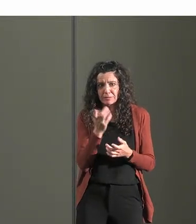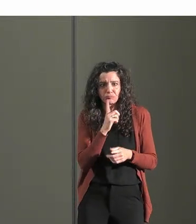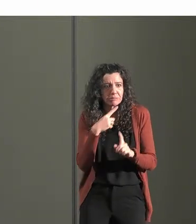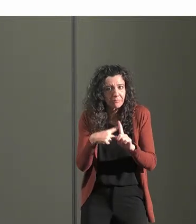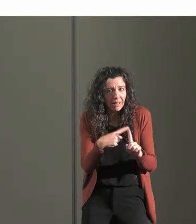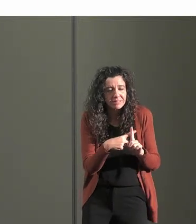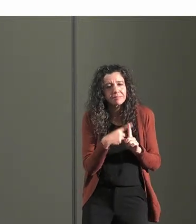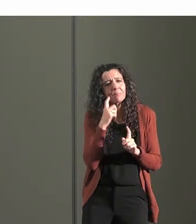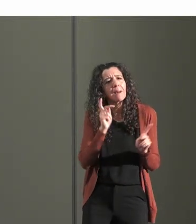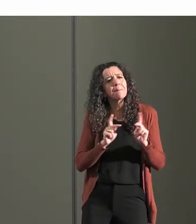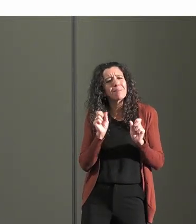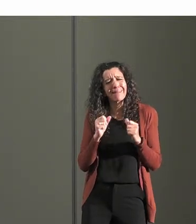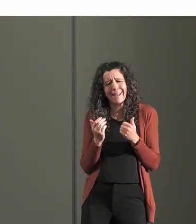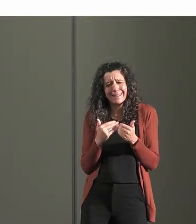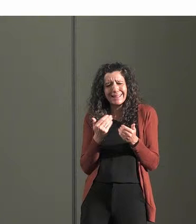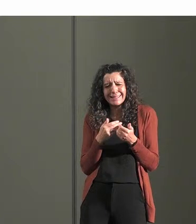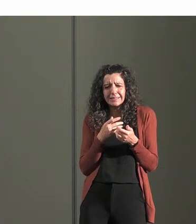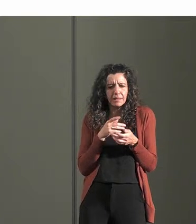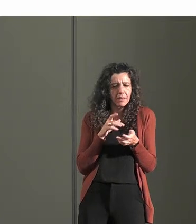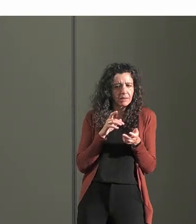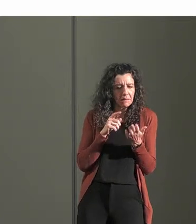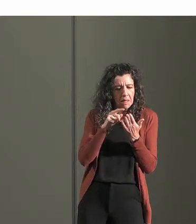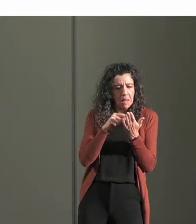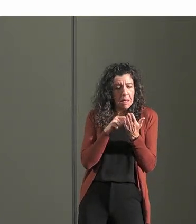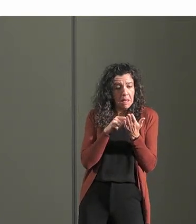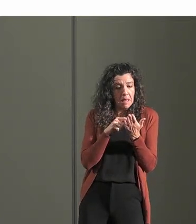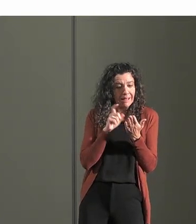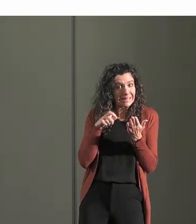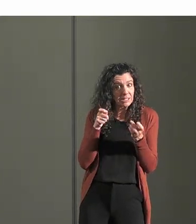screen with the mission magnification we got positive